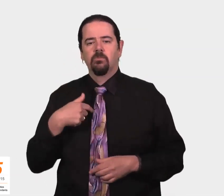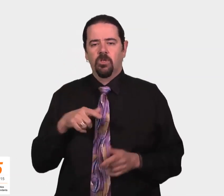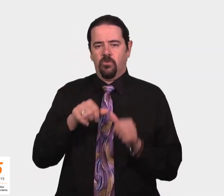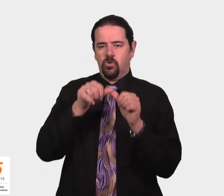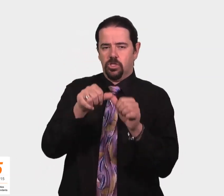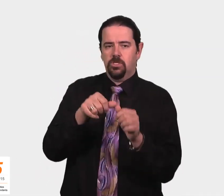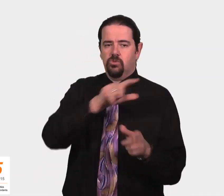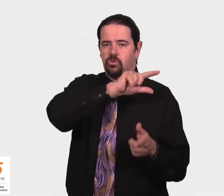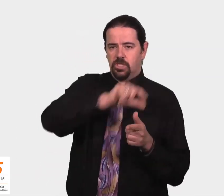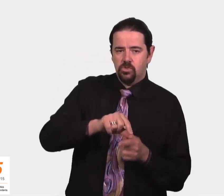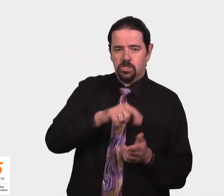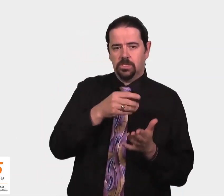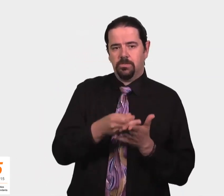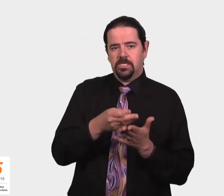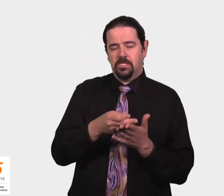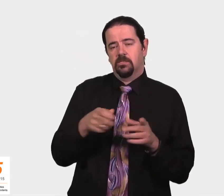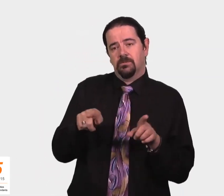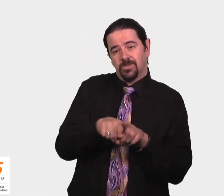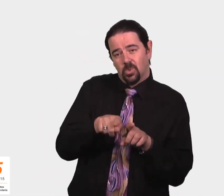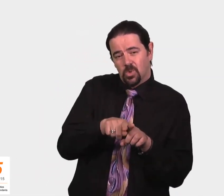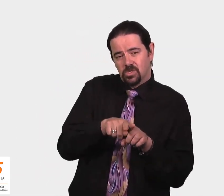and by implementing some new projects.